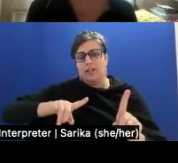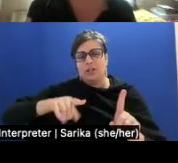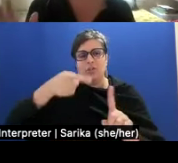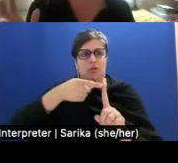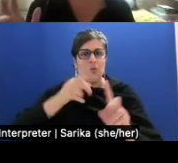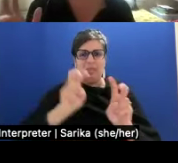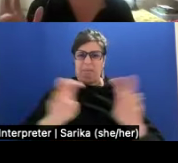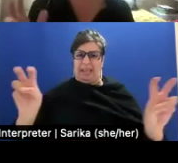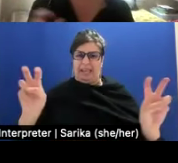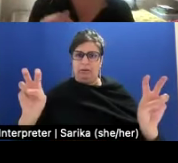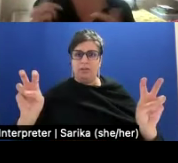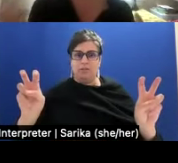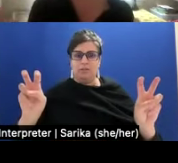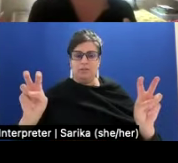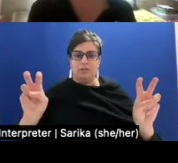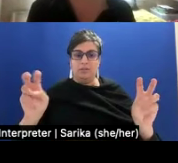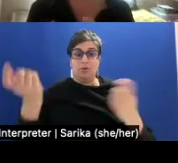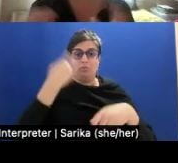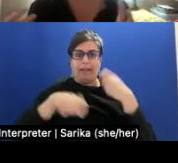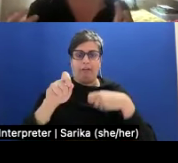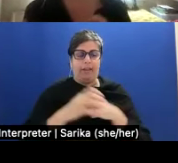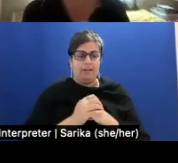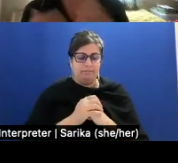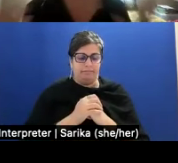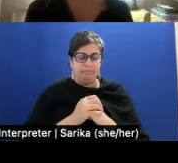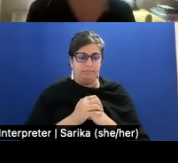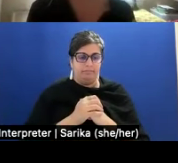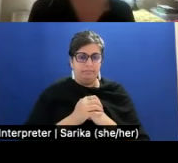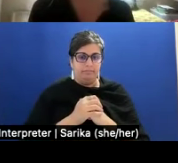And instead of creating a space in which there are experts at,